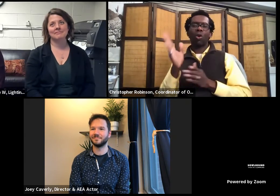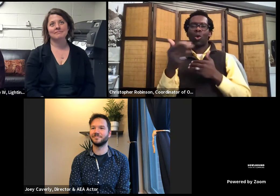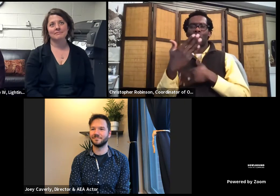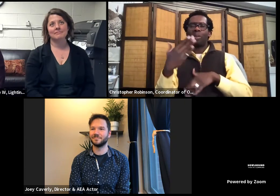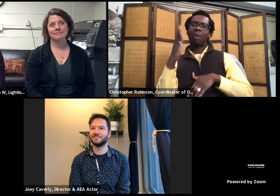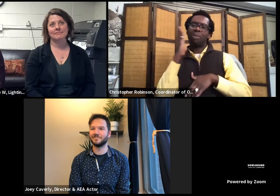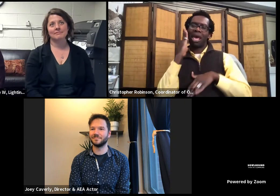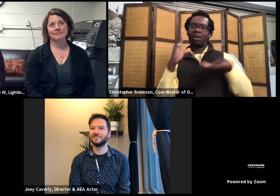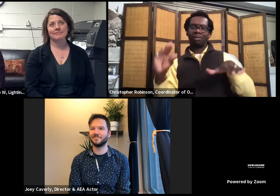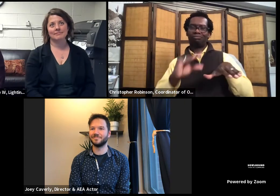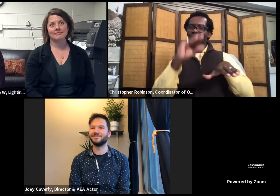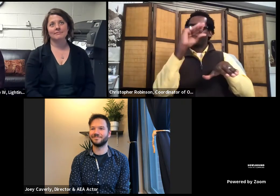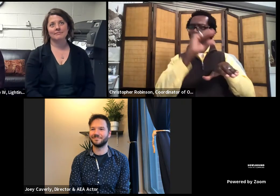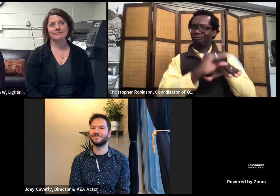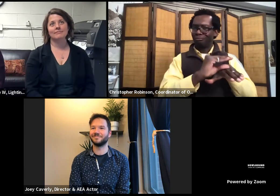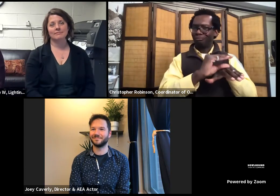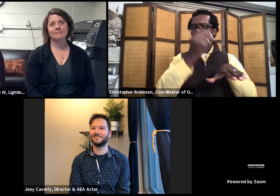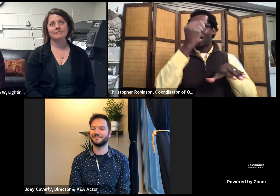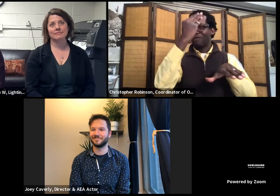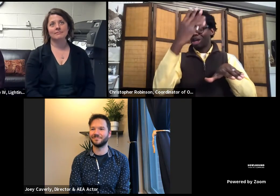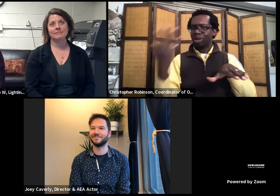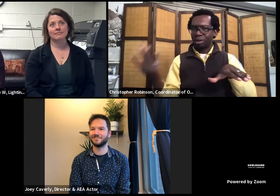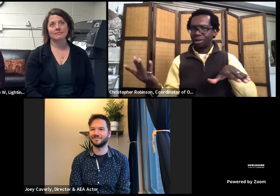saying, you know, the hotel room and the bed.